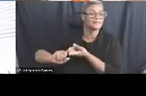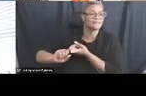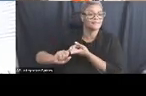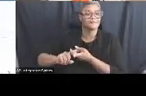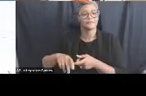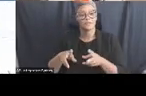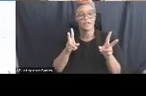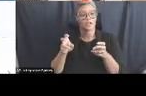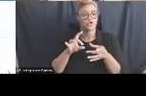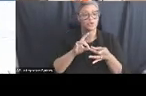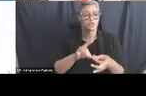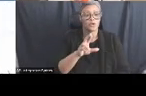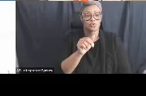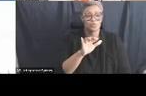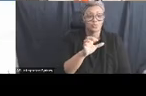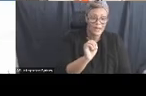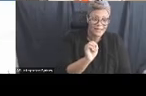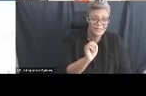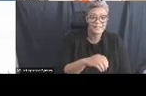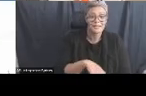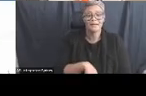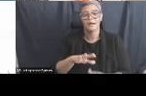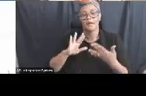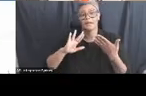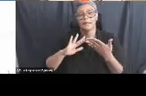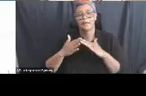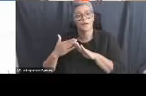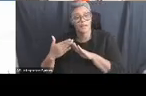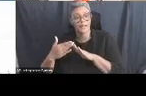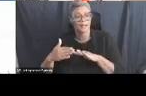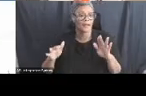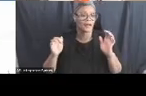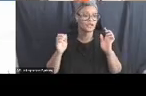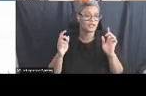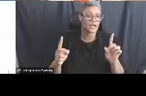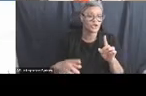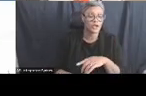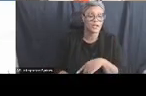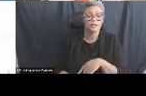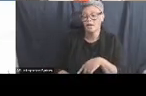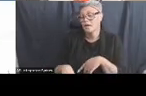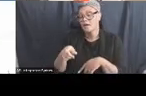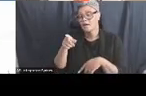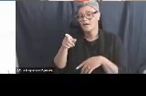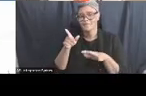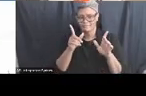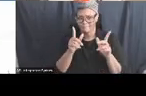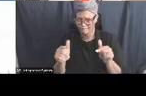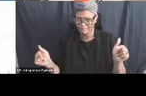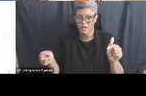and documenting system-induced collective trauma. She's been featured in every major daily newspaper